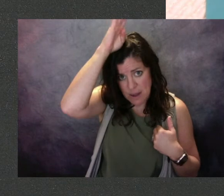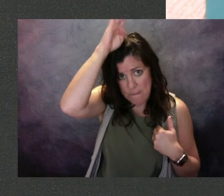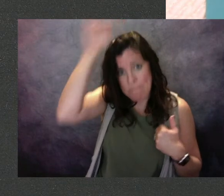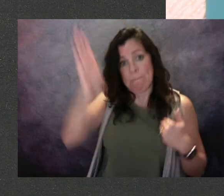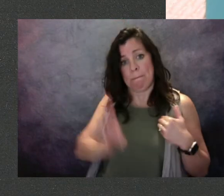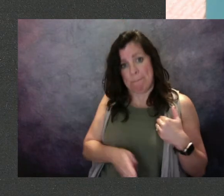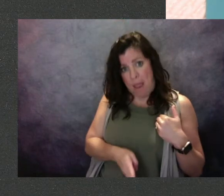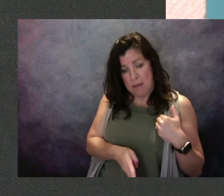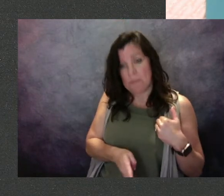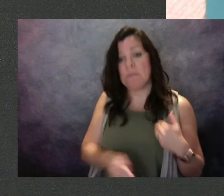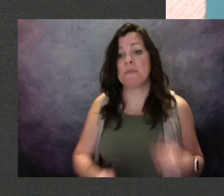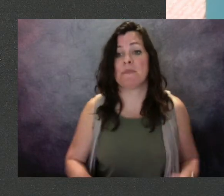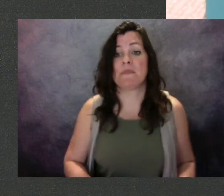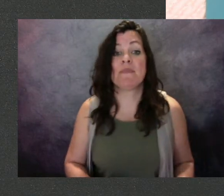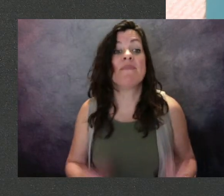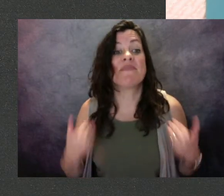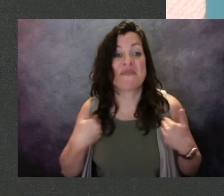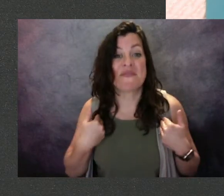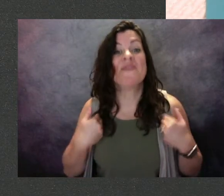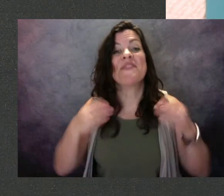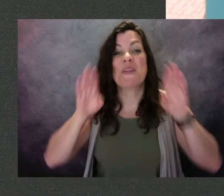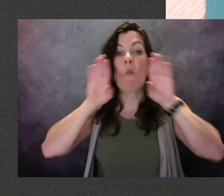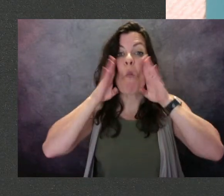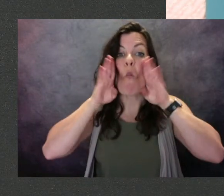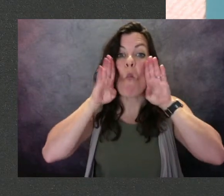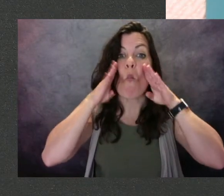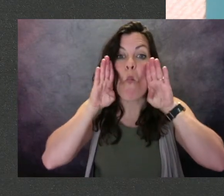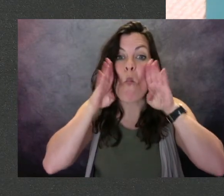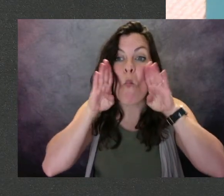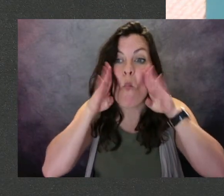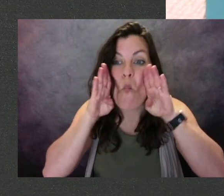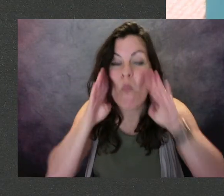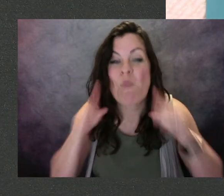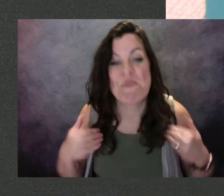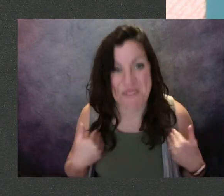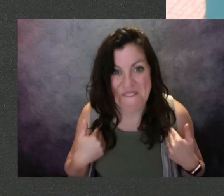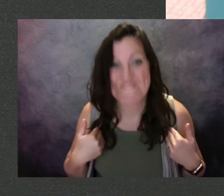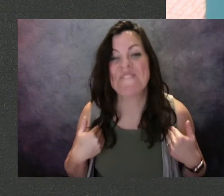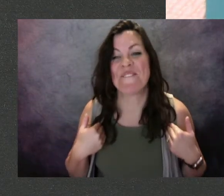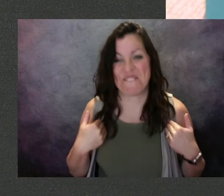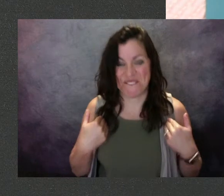And this is the, this is the gill, right? Where the fish breathe, so we need another little fin right there.